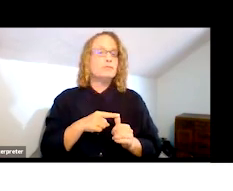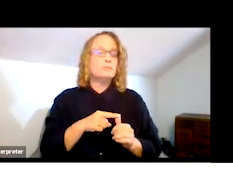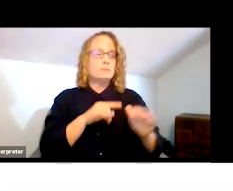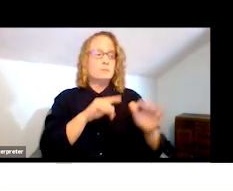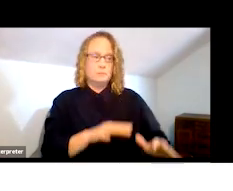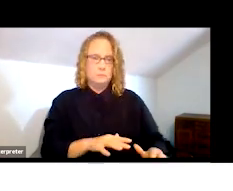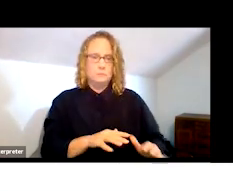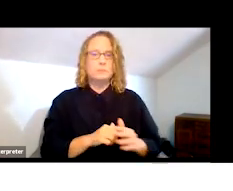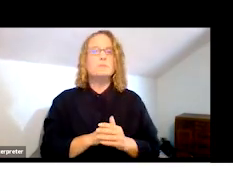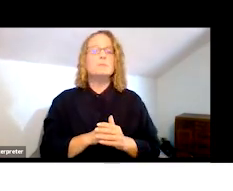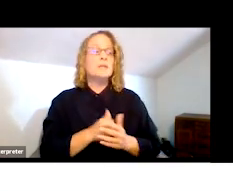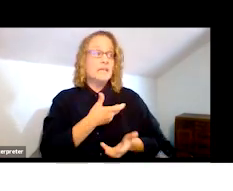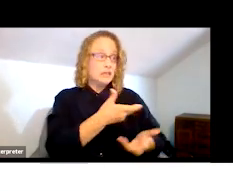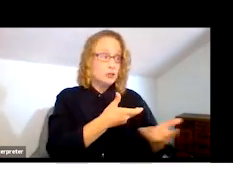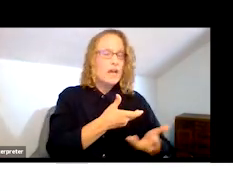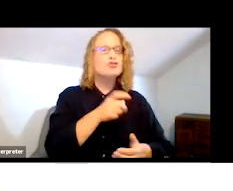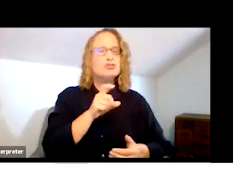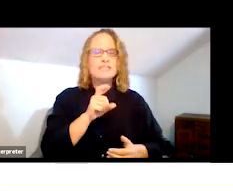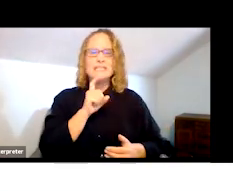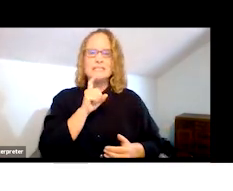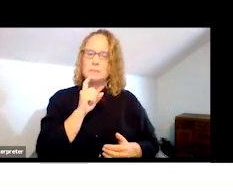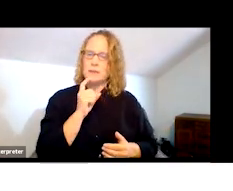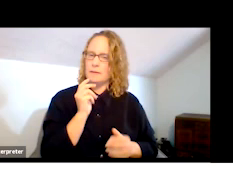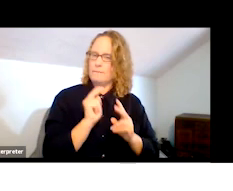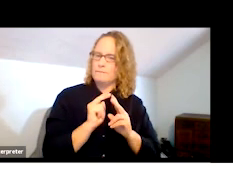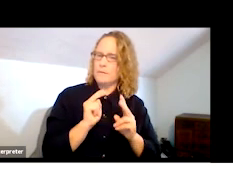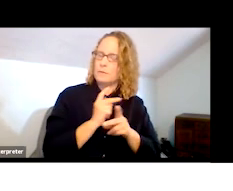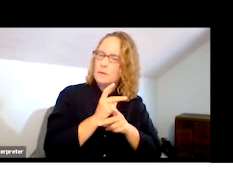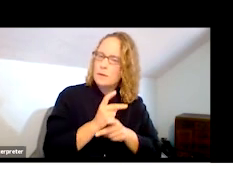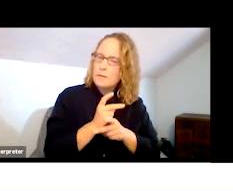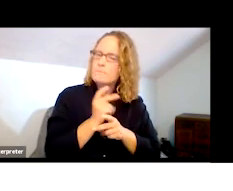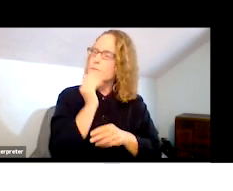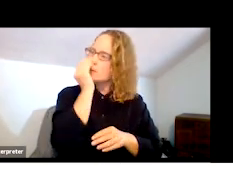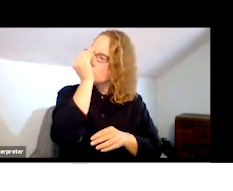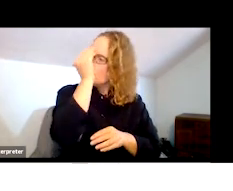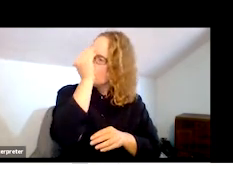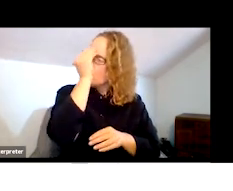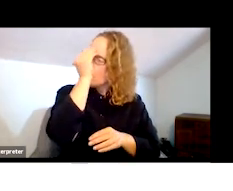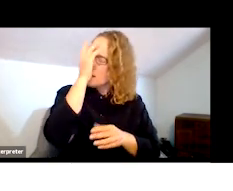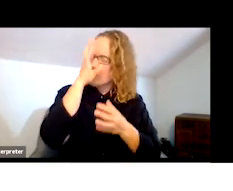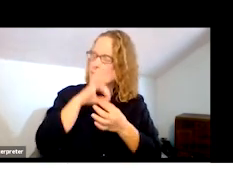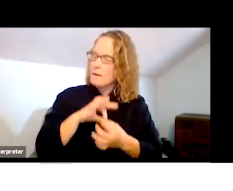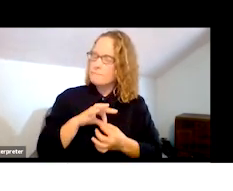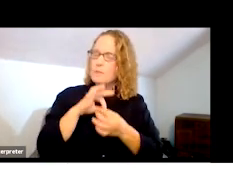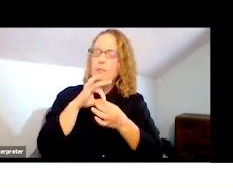So when that happens, what do we do? The first thing is that we wanna stay calm.